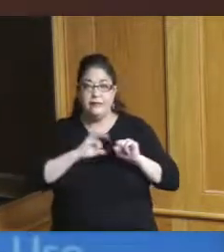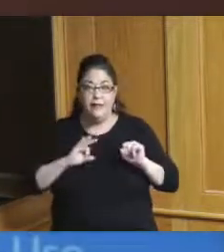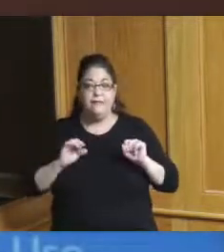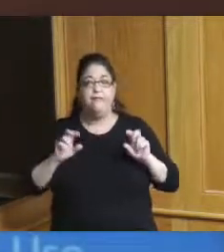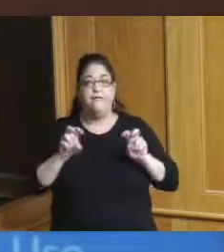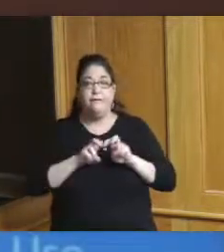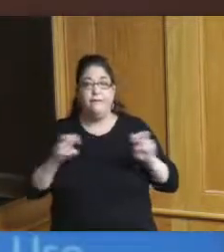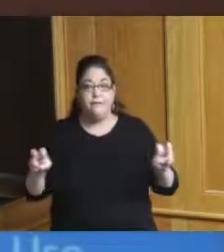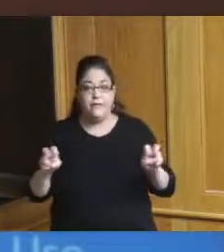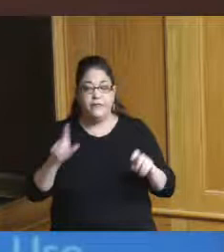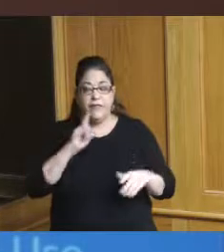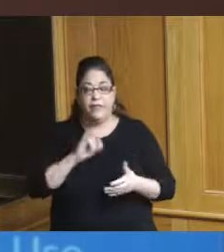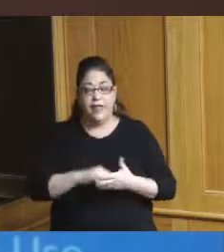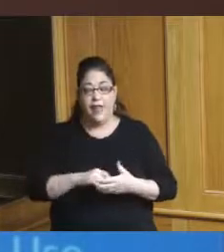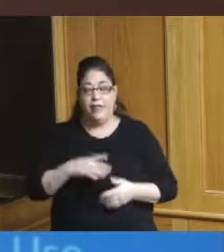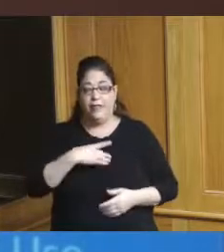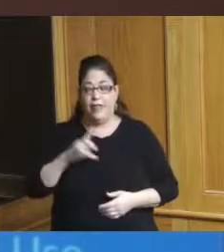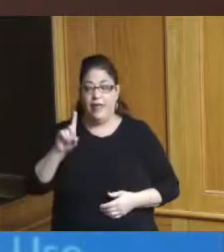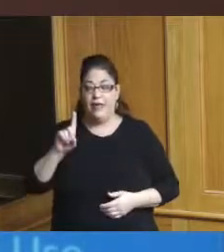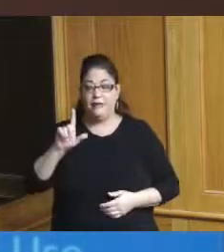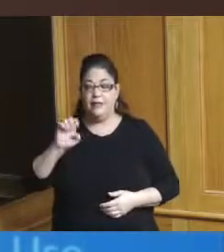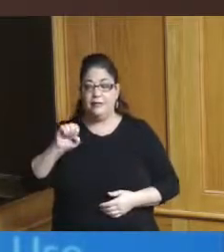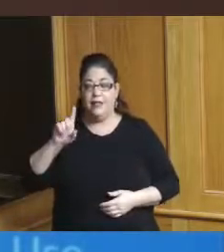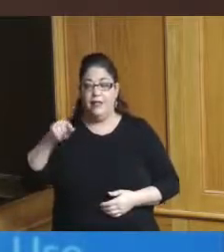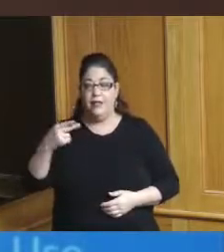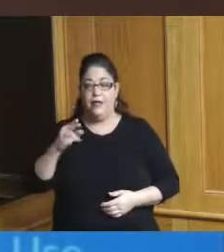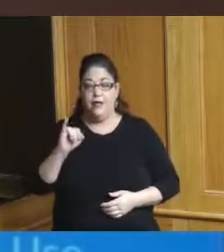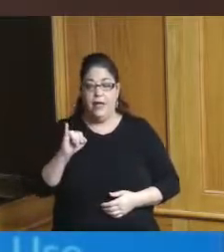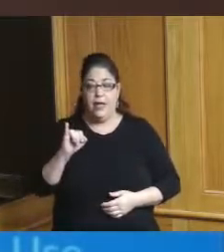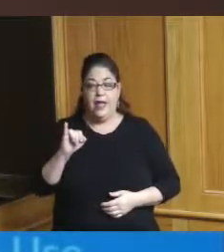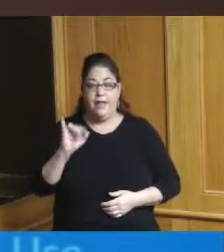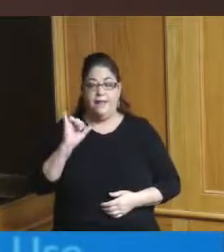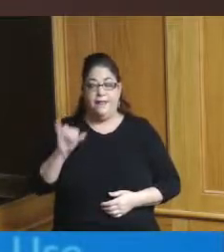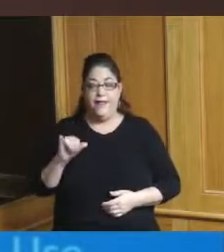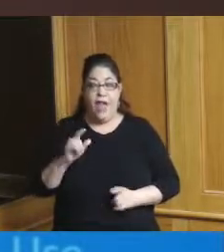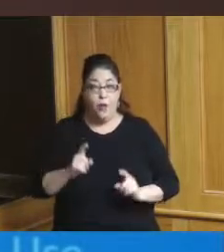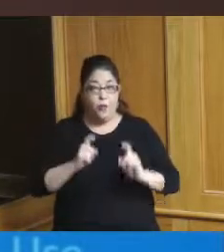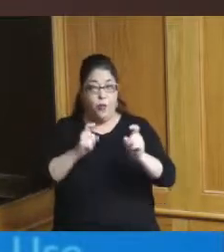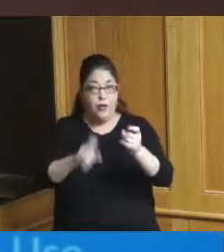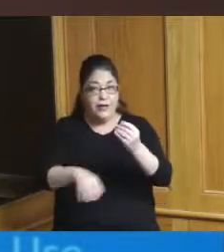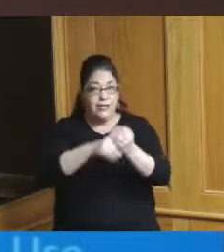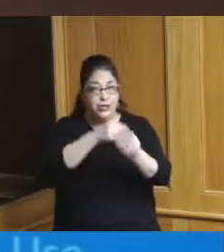I really like this one in Delhi Township which was awarded some additional money they're doing